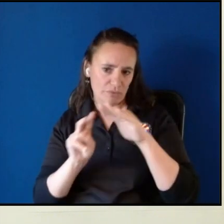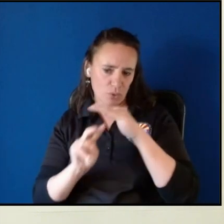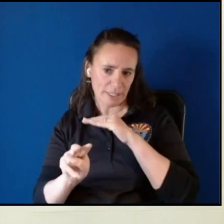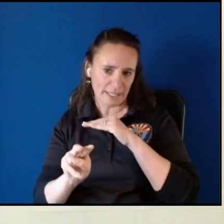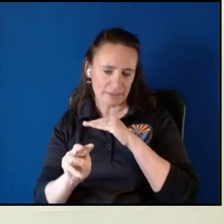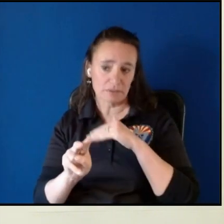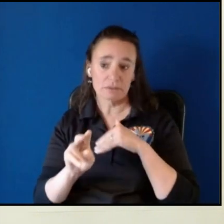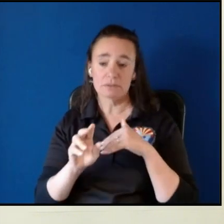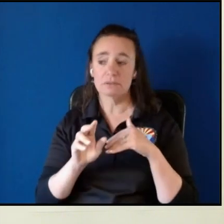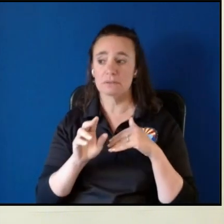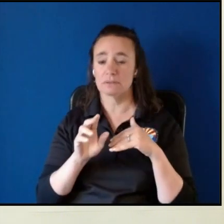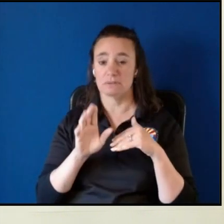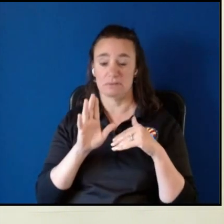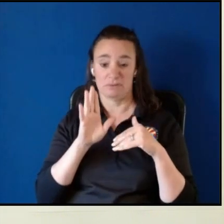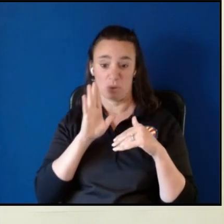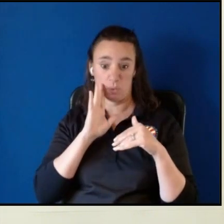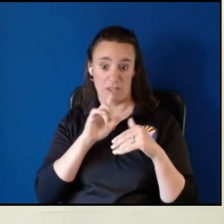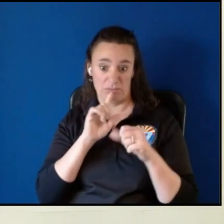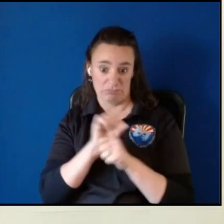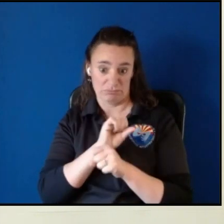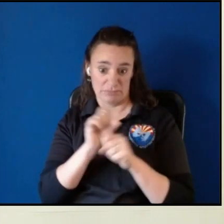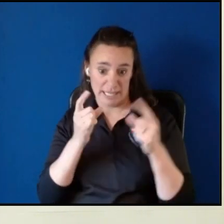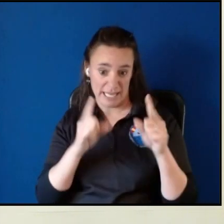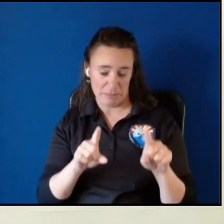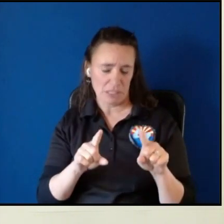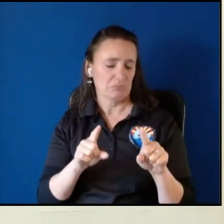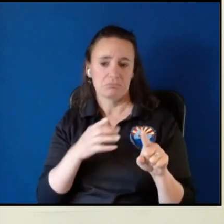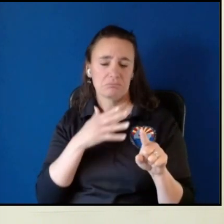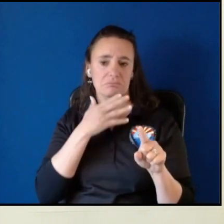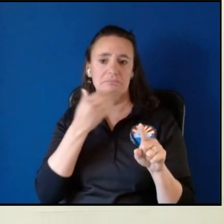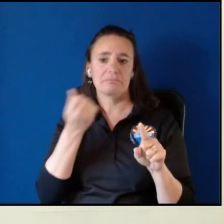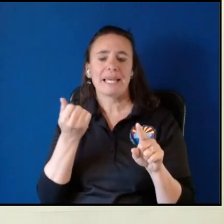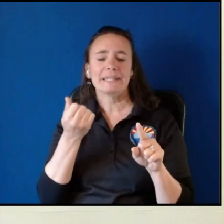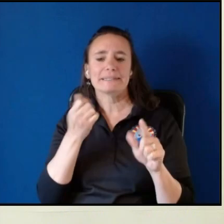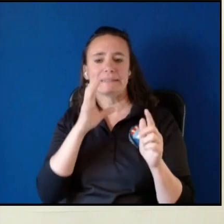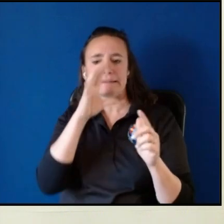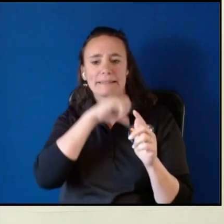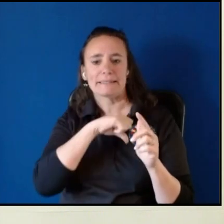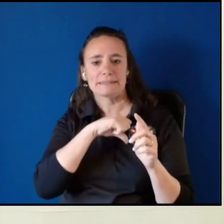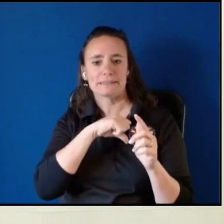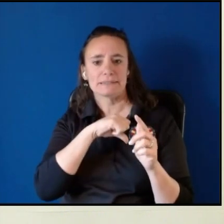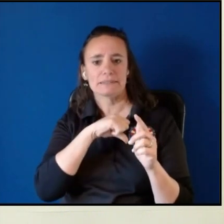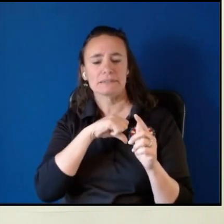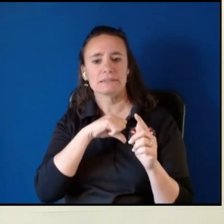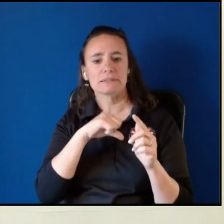this is our best guess of what we think is going to happen across the area. So, on the left-hand side is kind of the